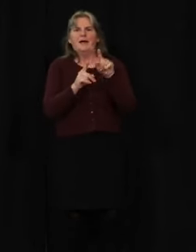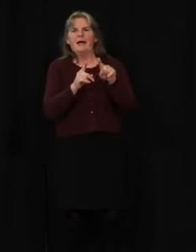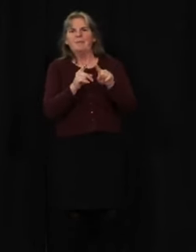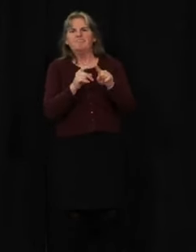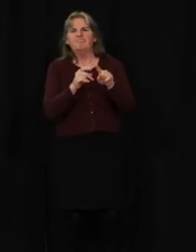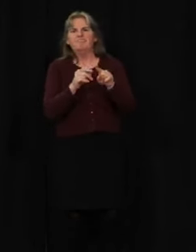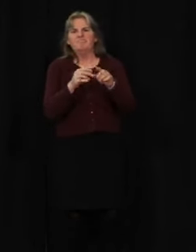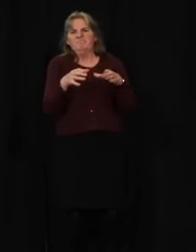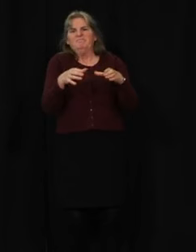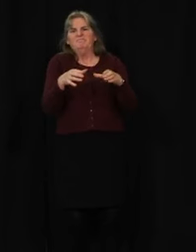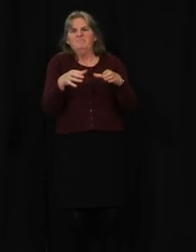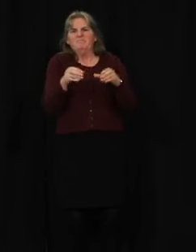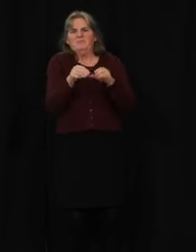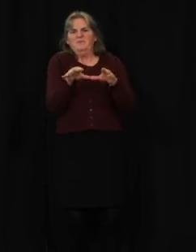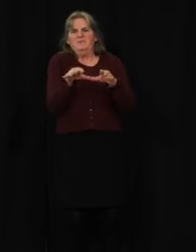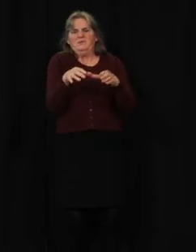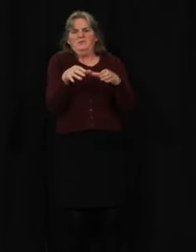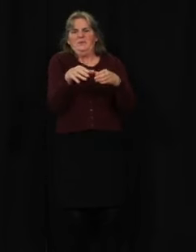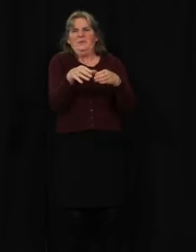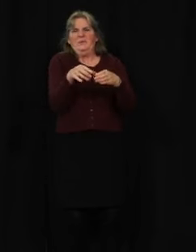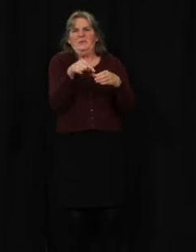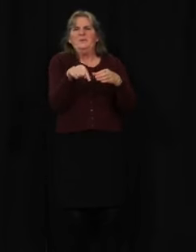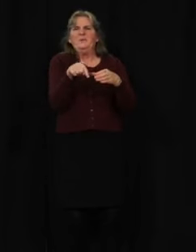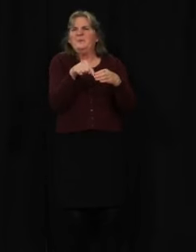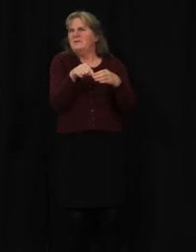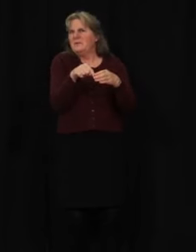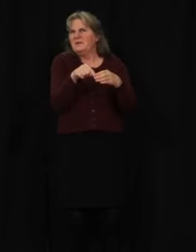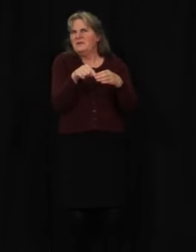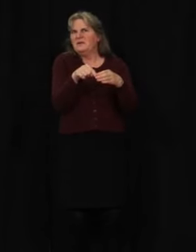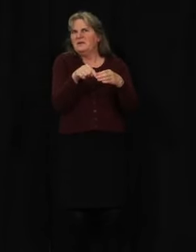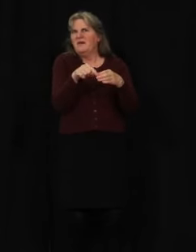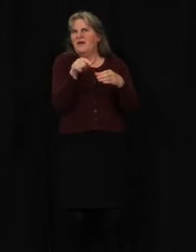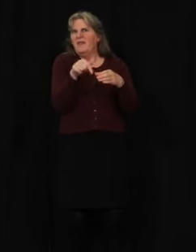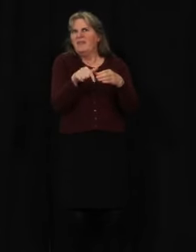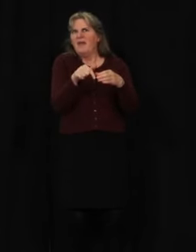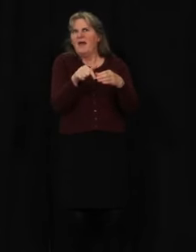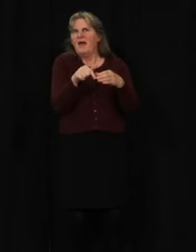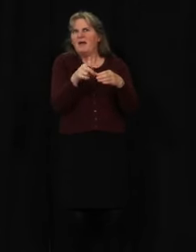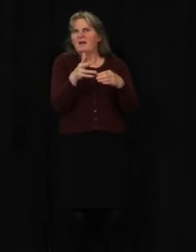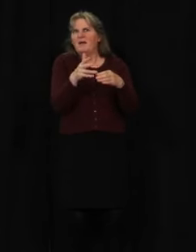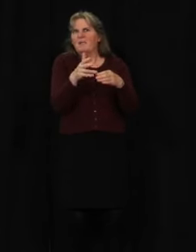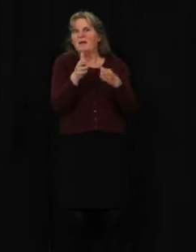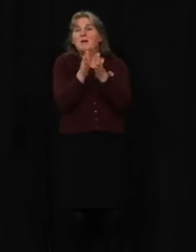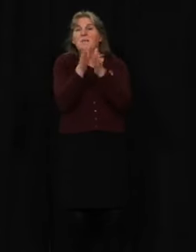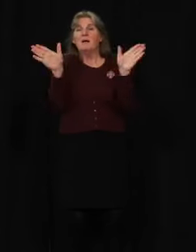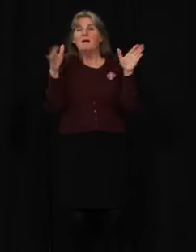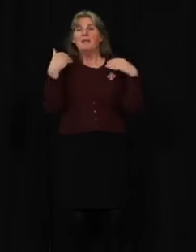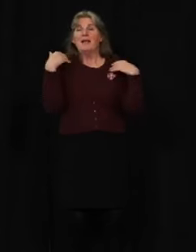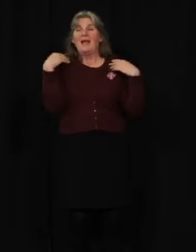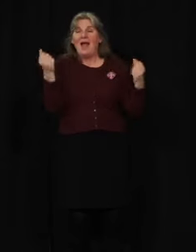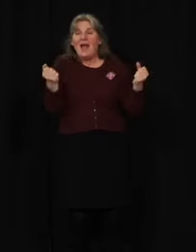the Yukon the direction we are going in. You can start thinking about your next hairstyle and witch